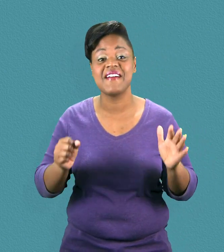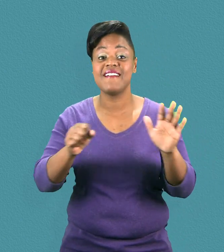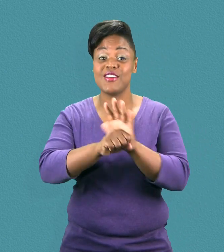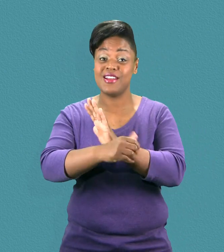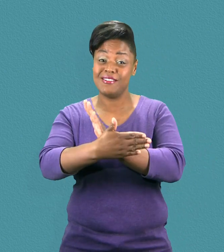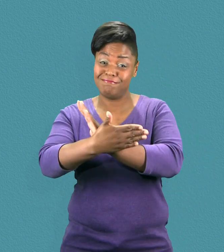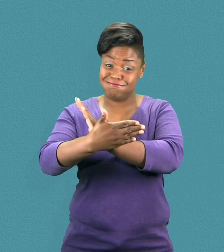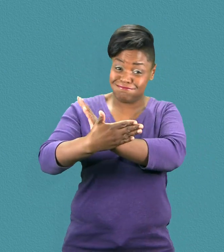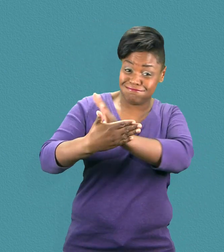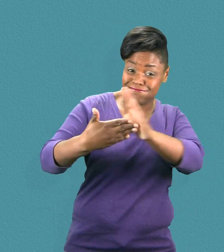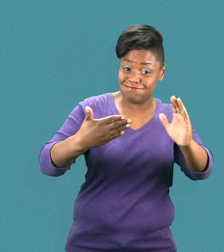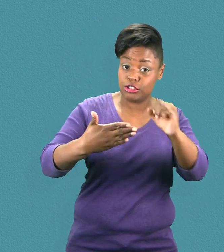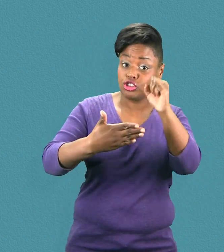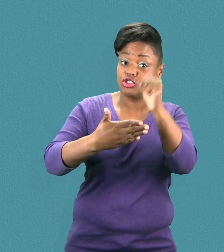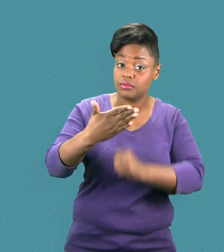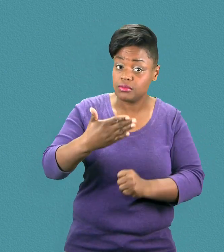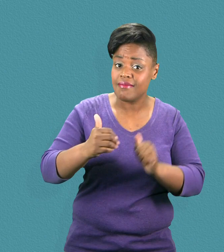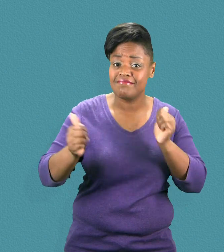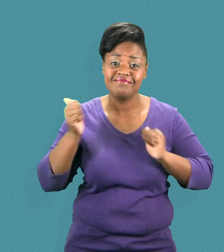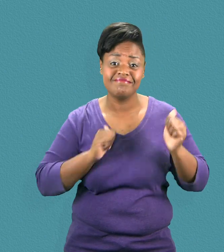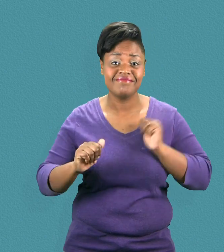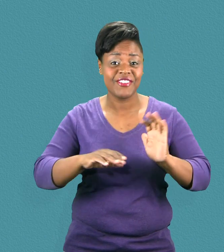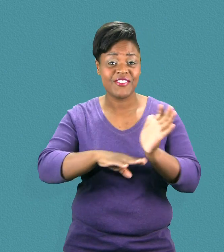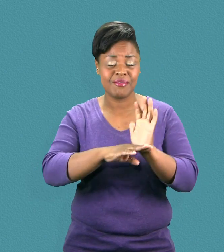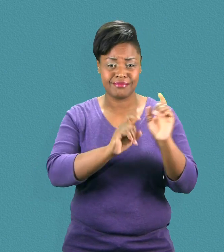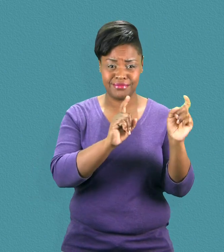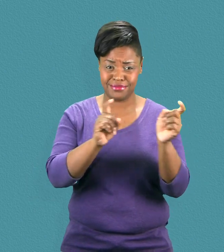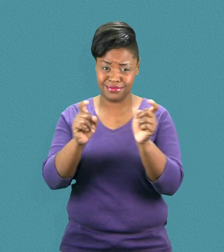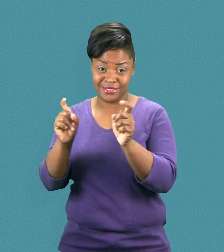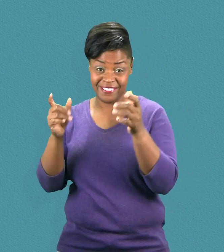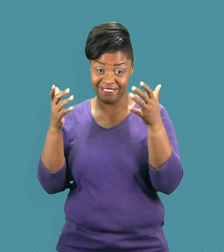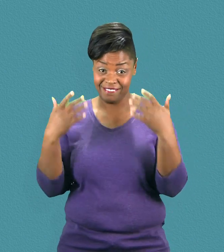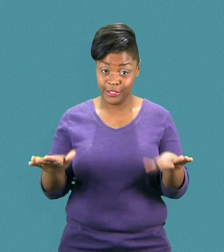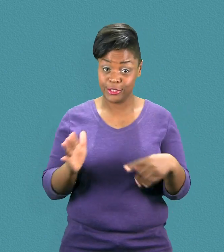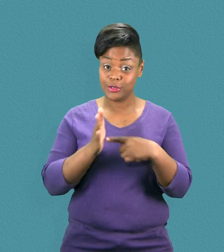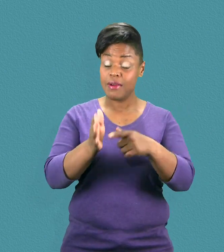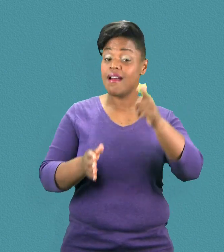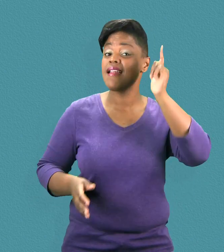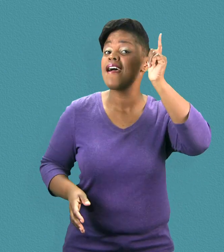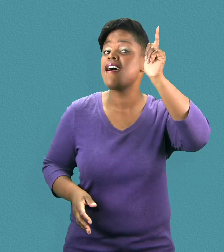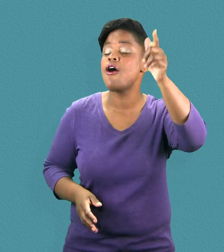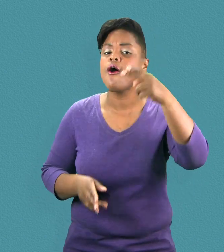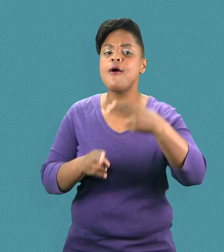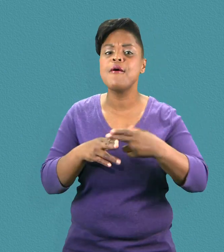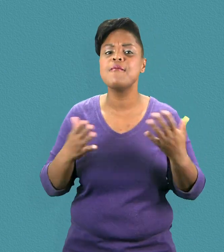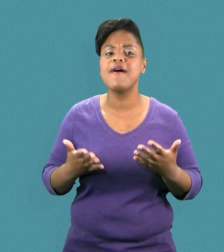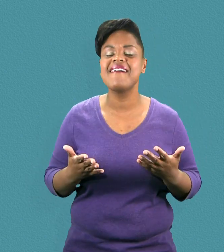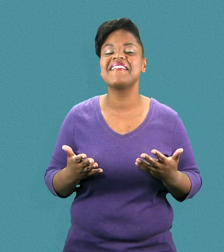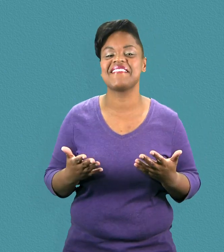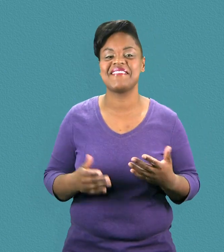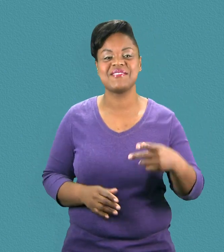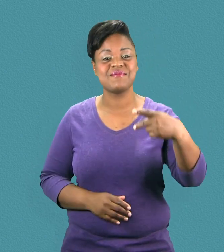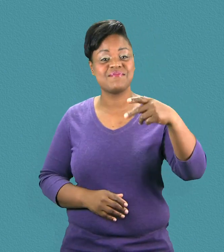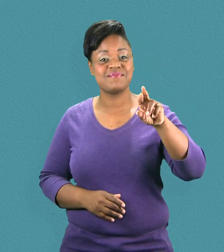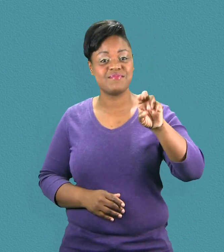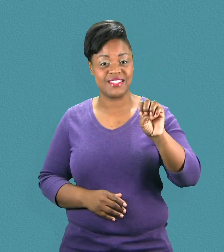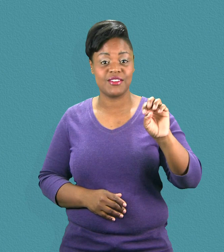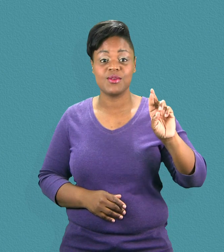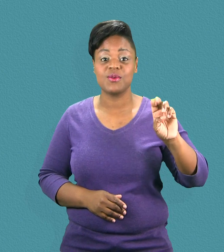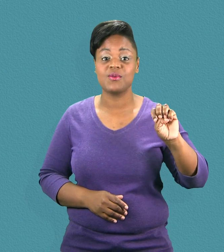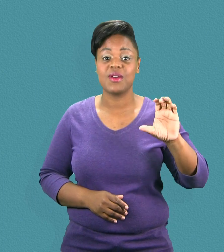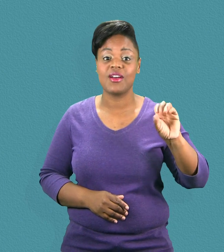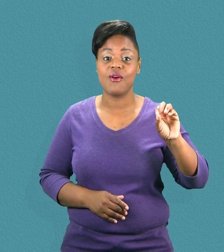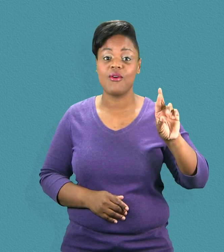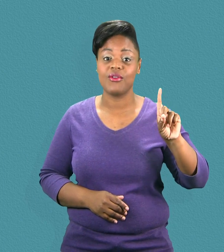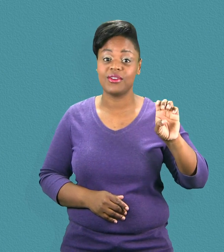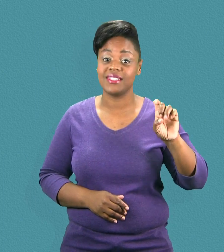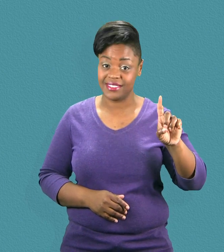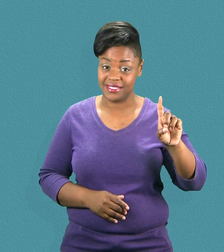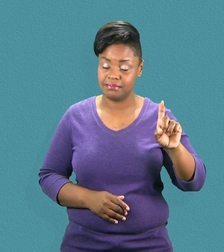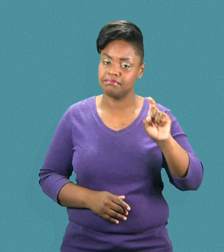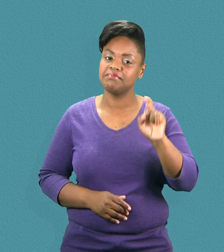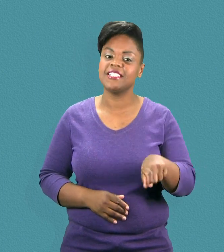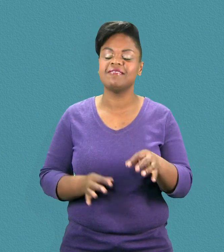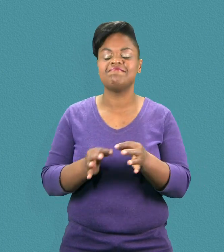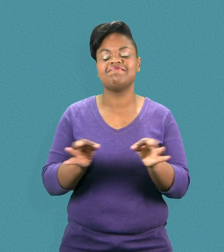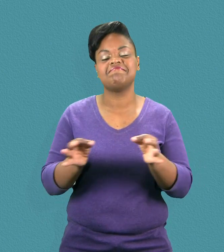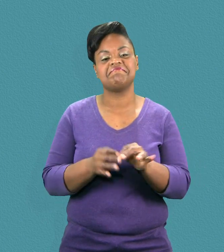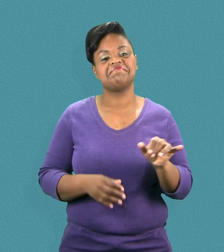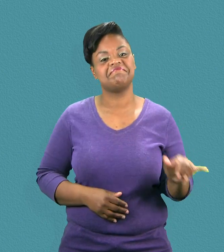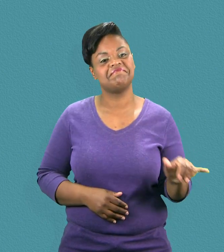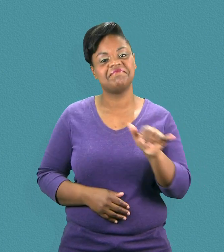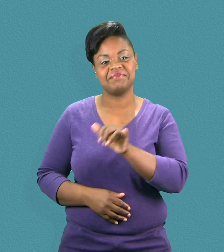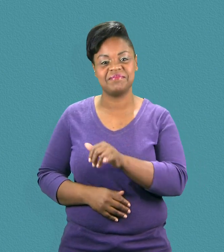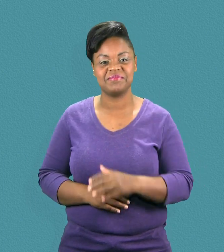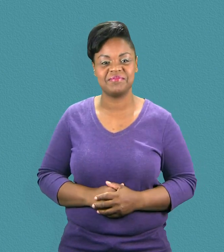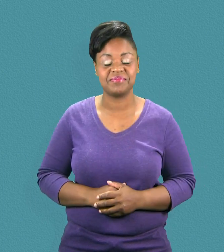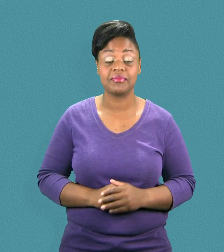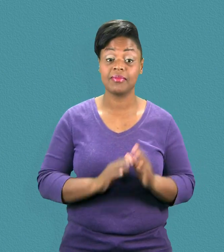Full-length pre-recorded programs.